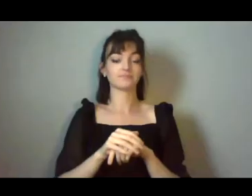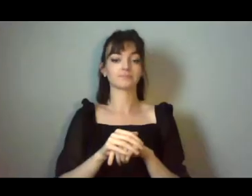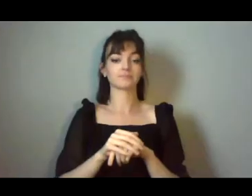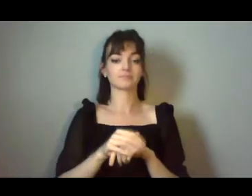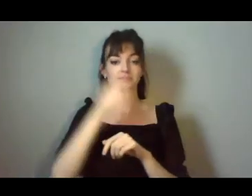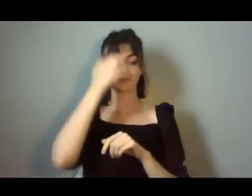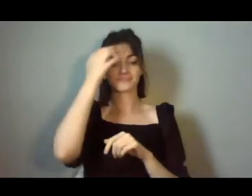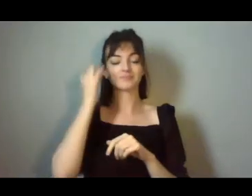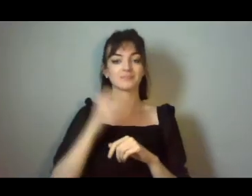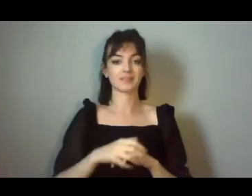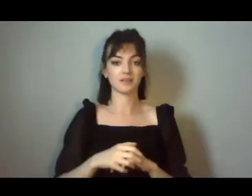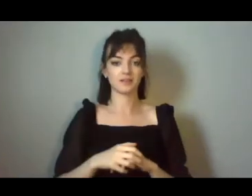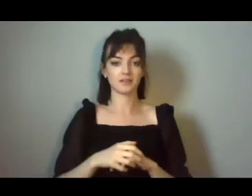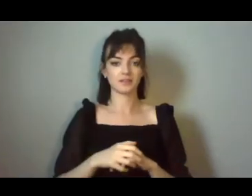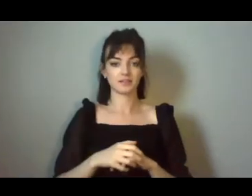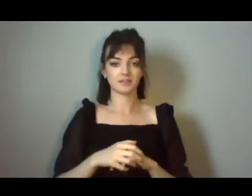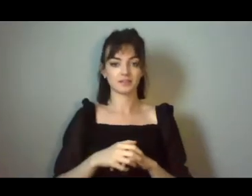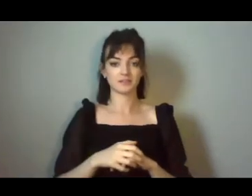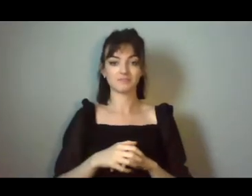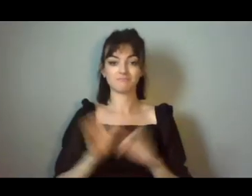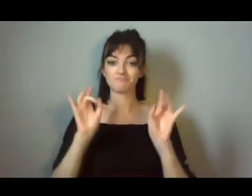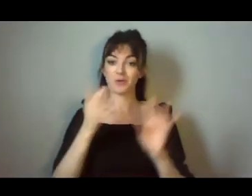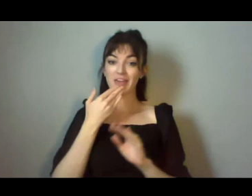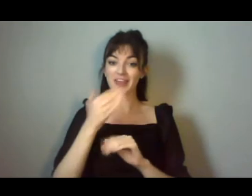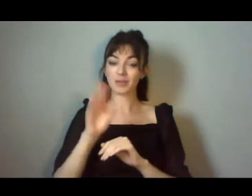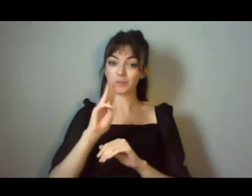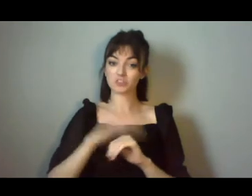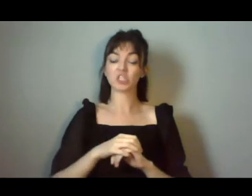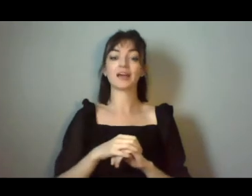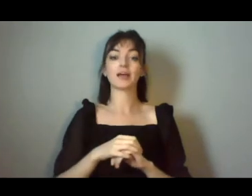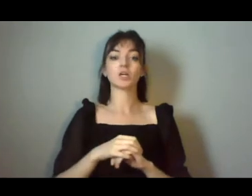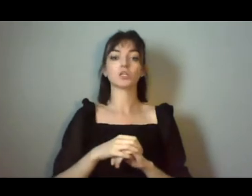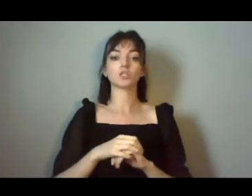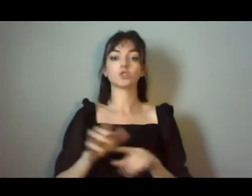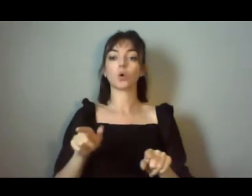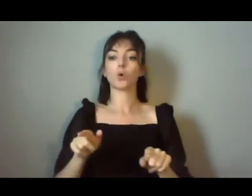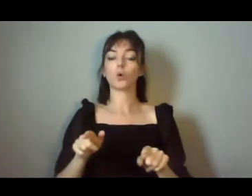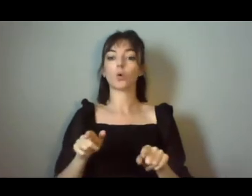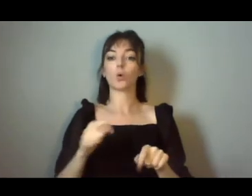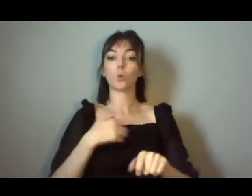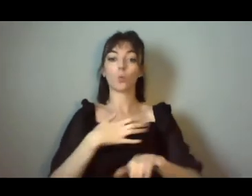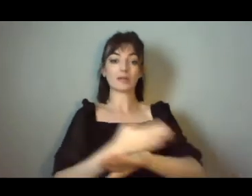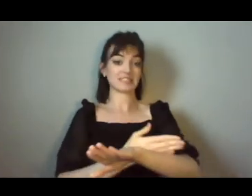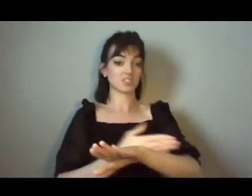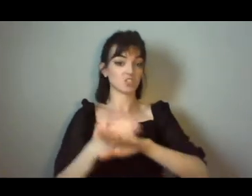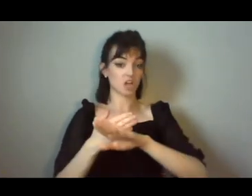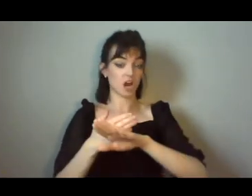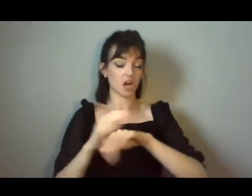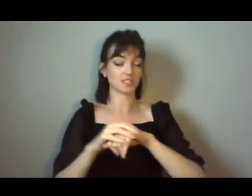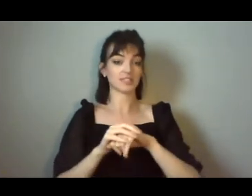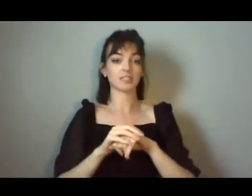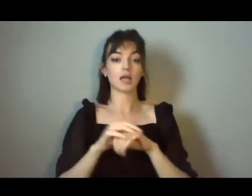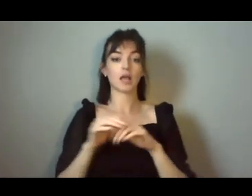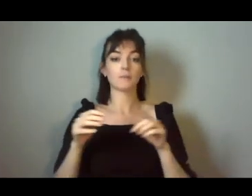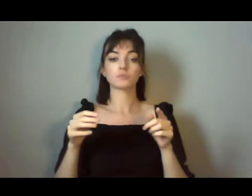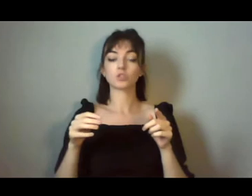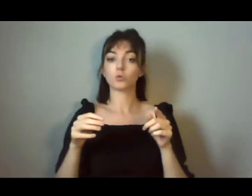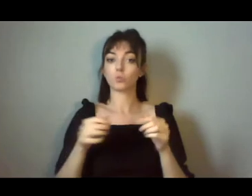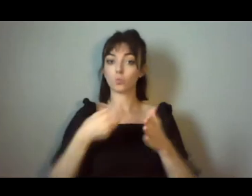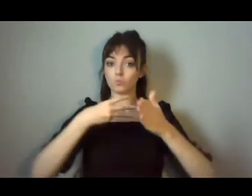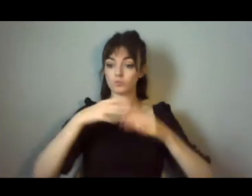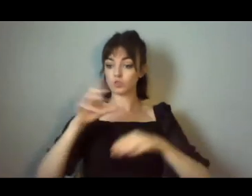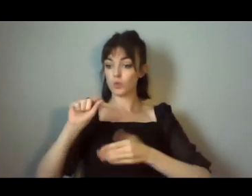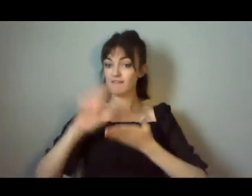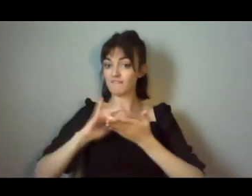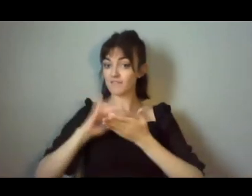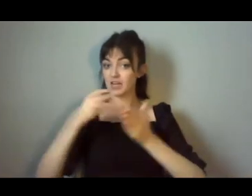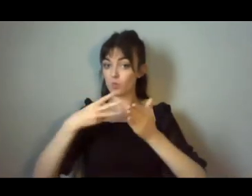: Thank you. As soon as the legislation was passed in 2015, we started a programme of work to